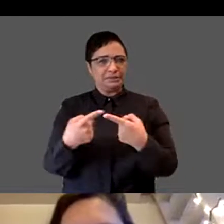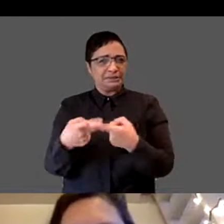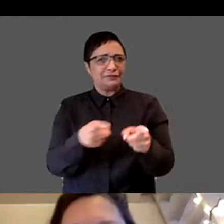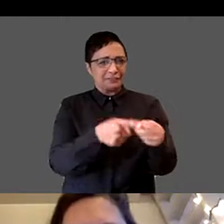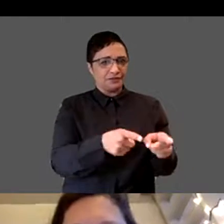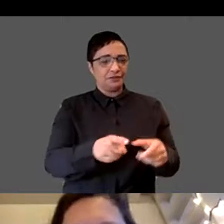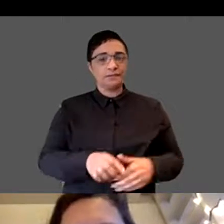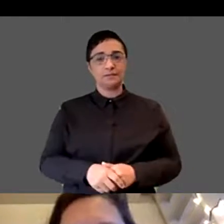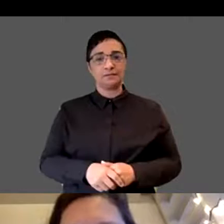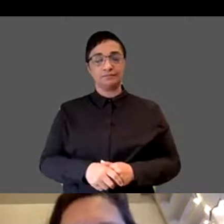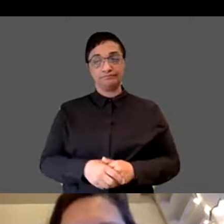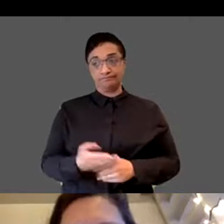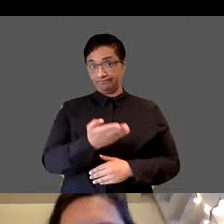If you have any thoughts about that.